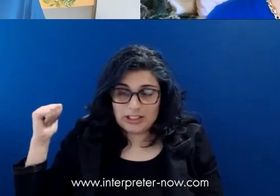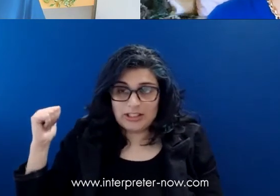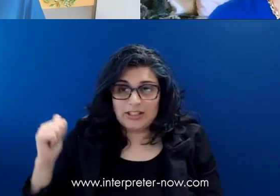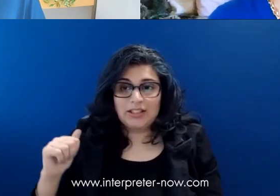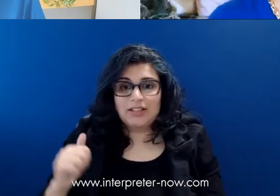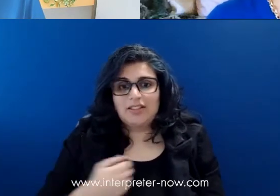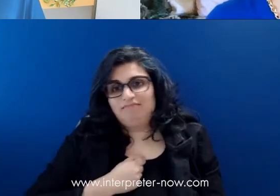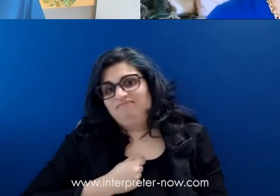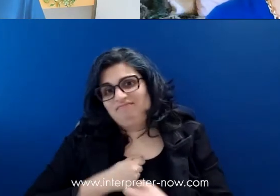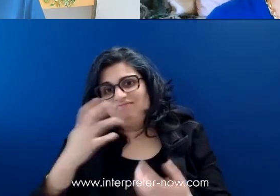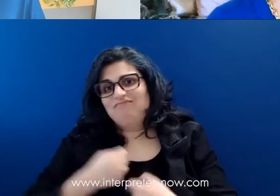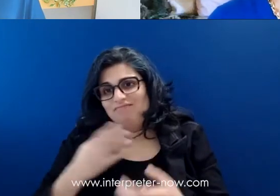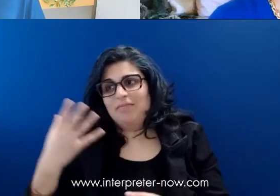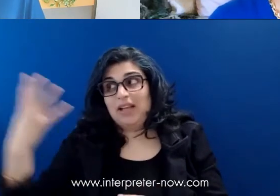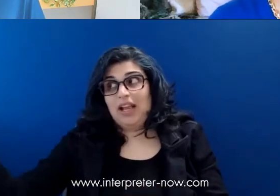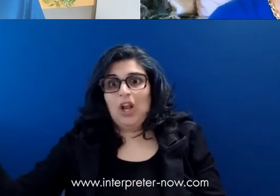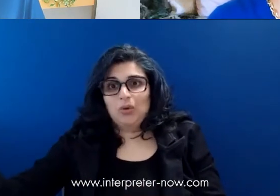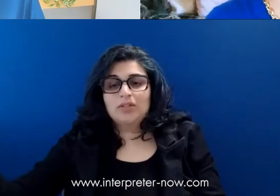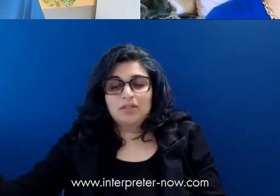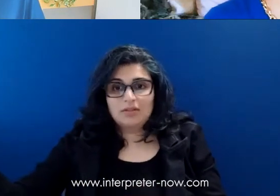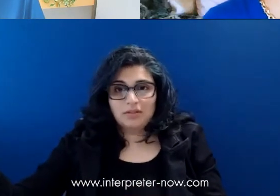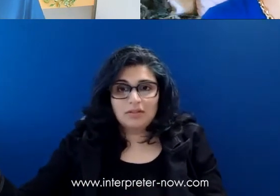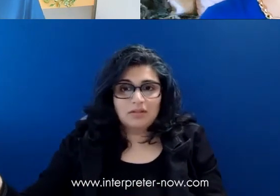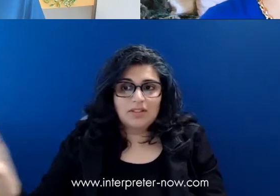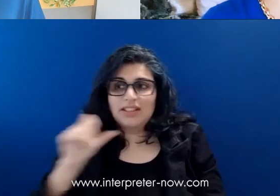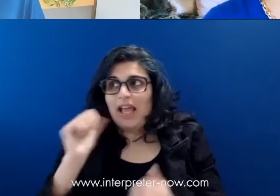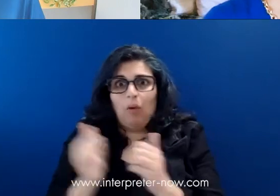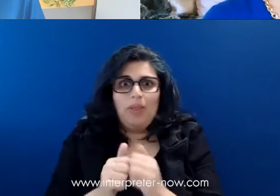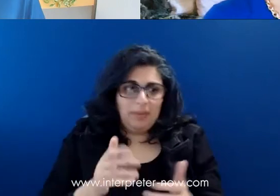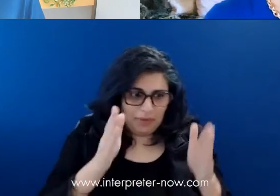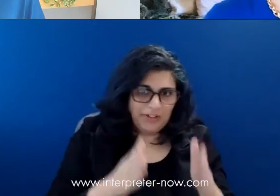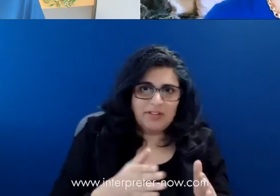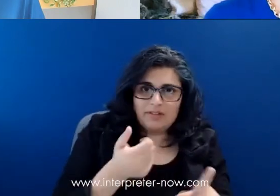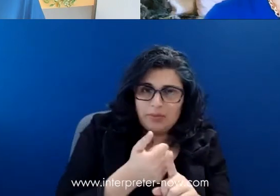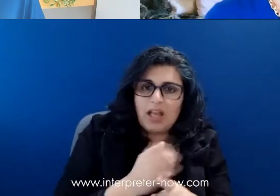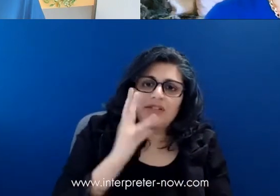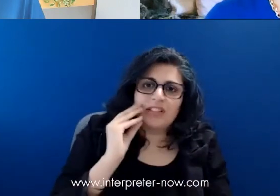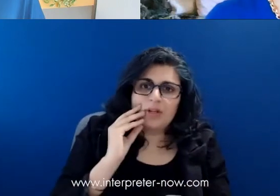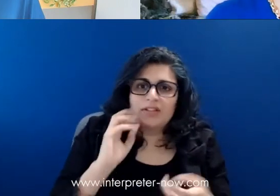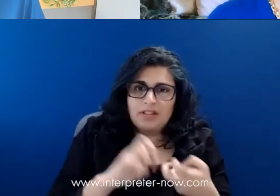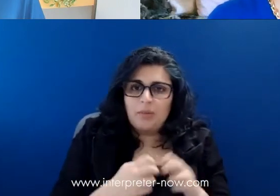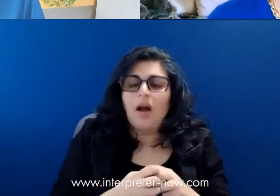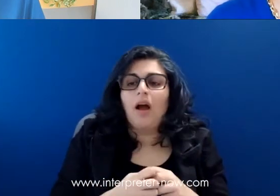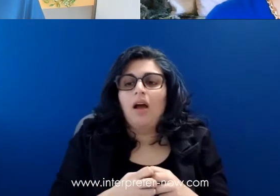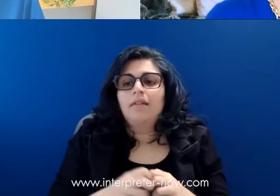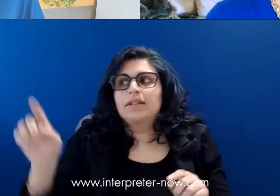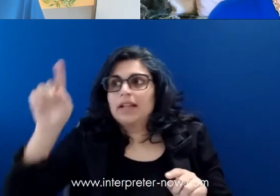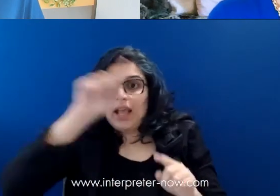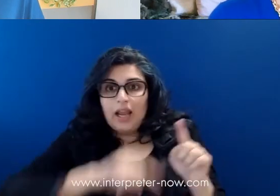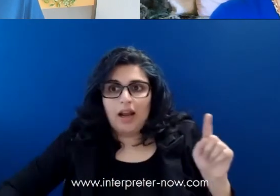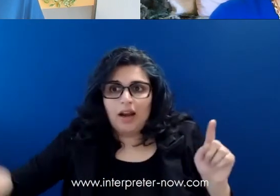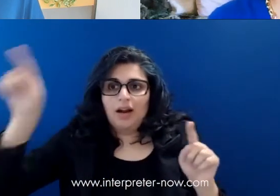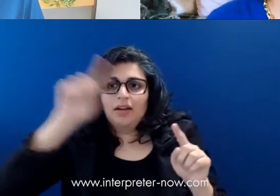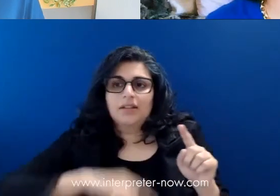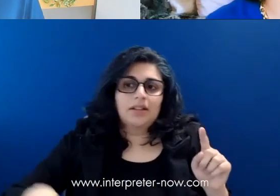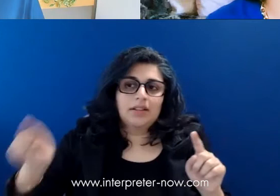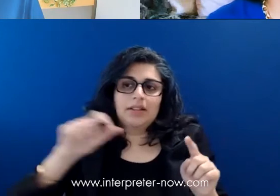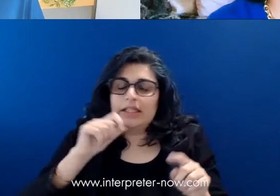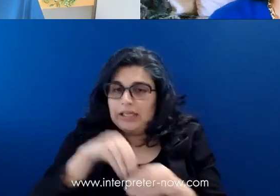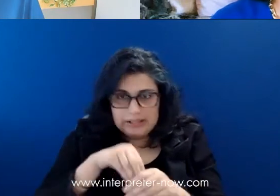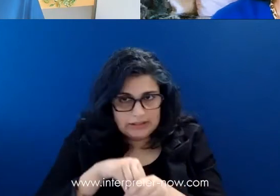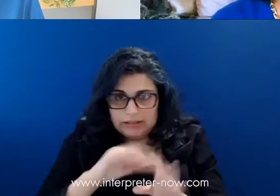it might be that you need to get out of your system, in outer concentric circles, not inwards.